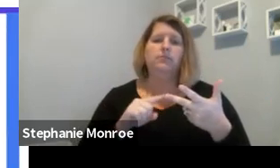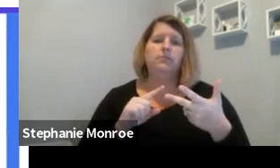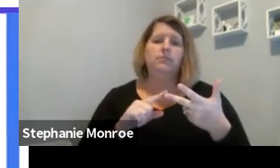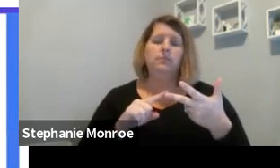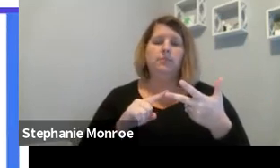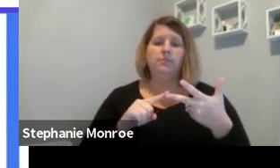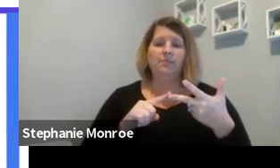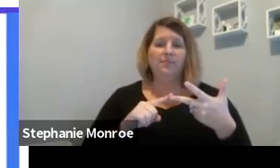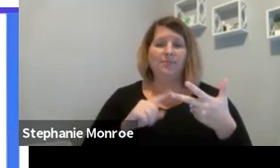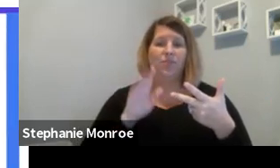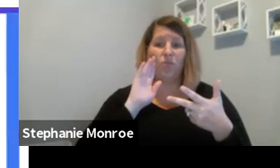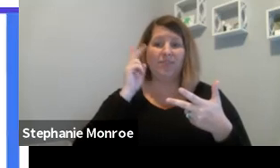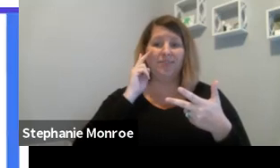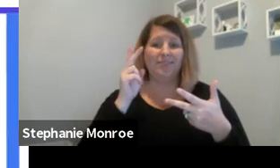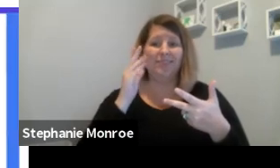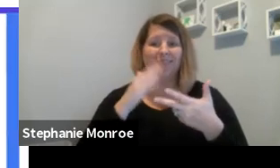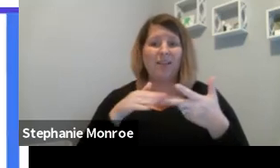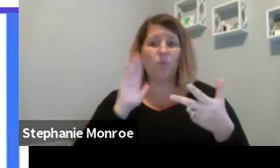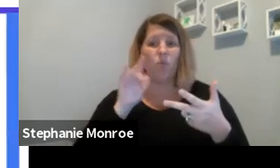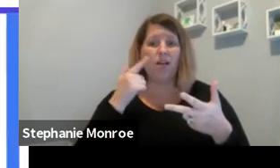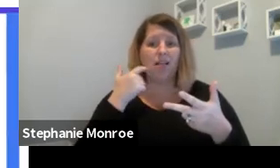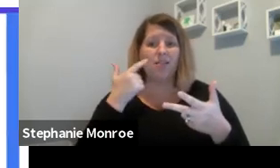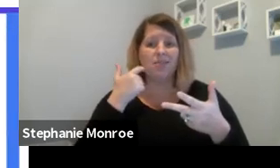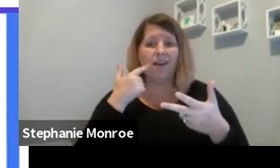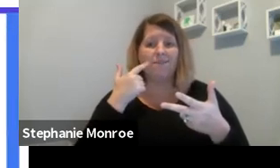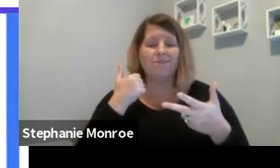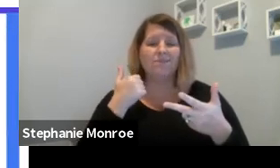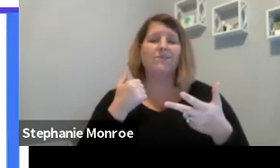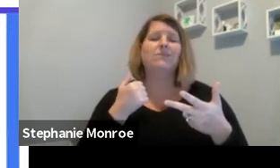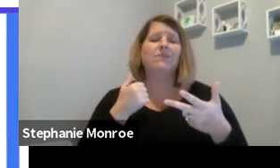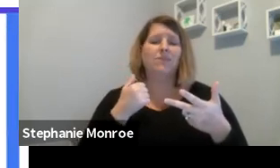You will find some who are acting out with anger